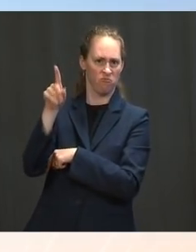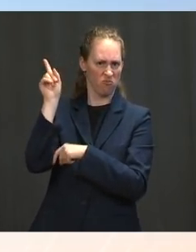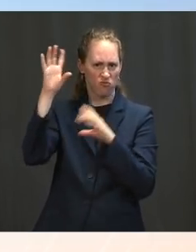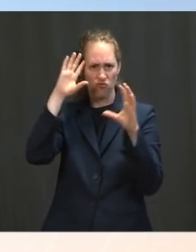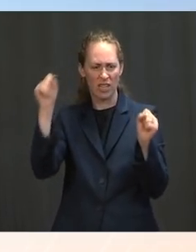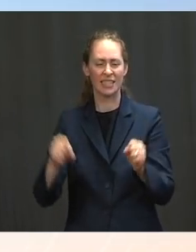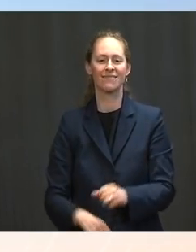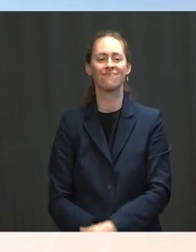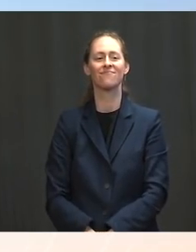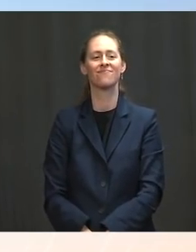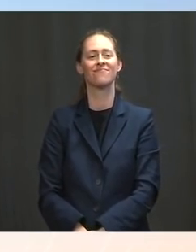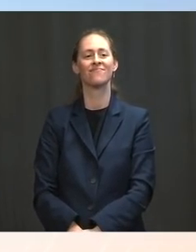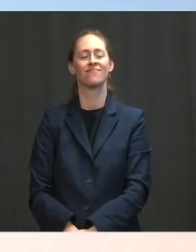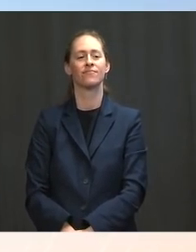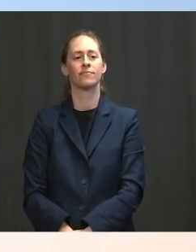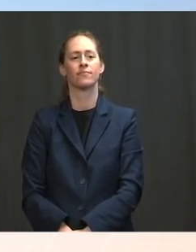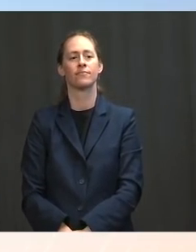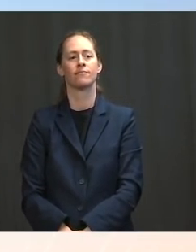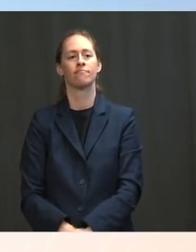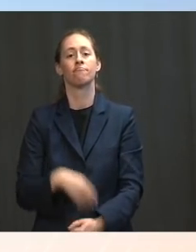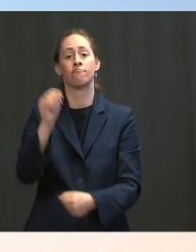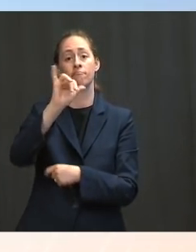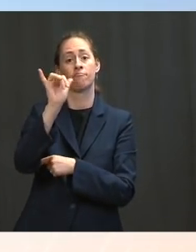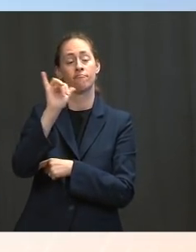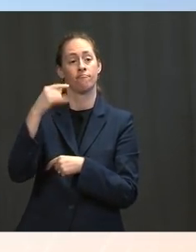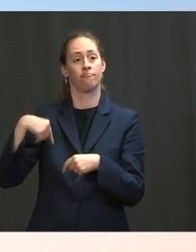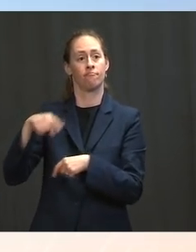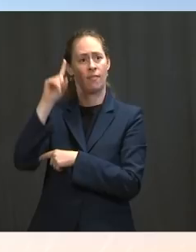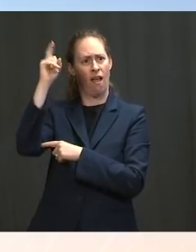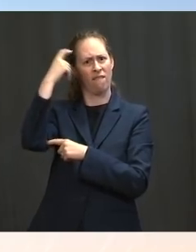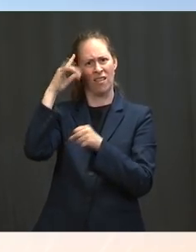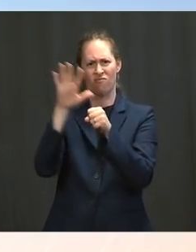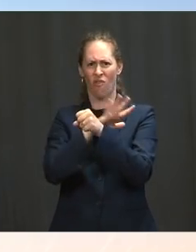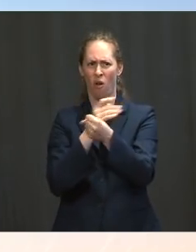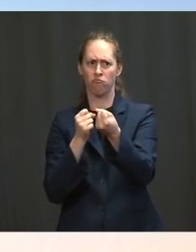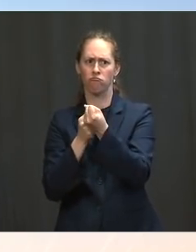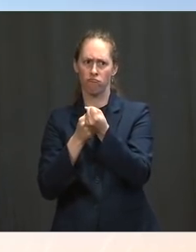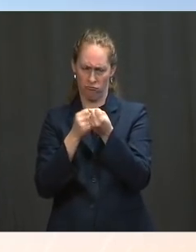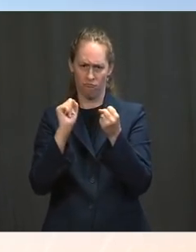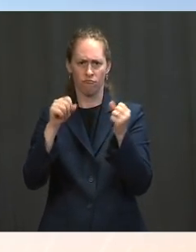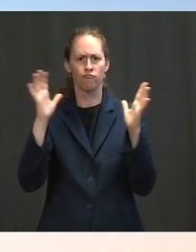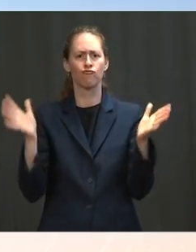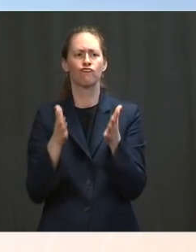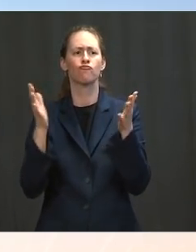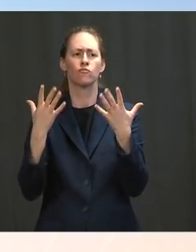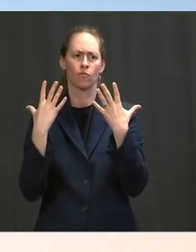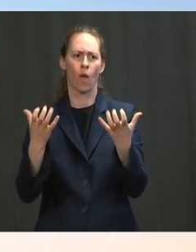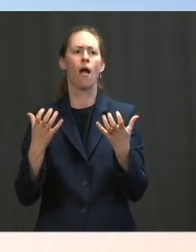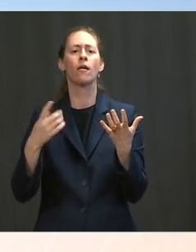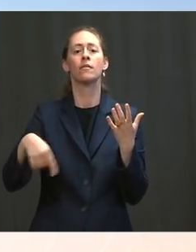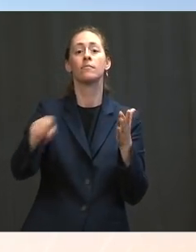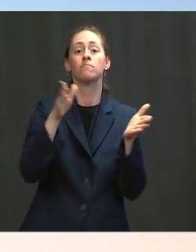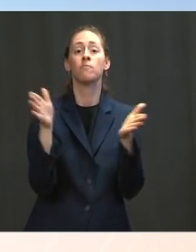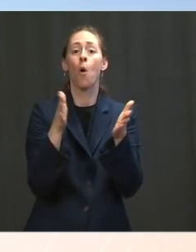help move forward through this executive order to help increase opportunities for small and independent businesses to boost their earnings and to lower prices